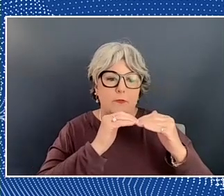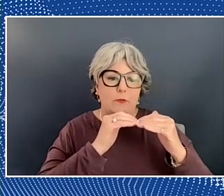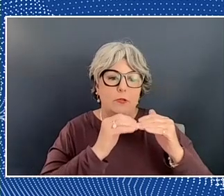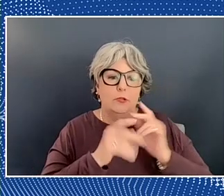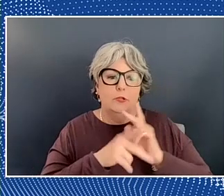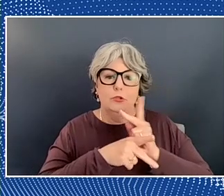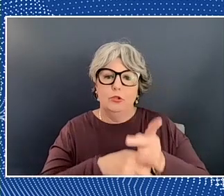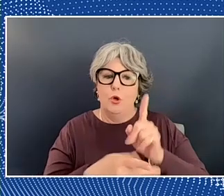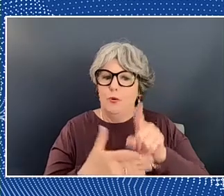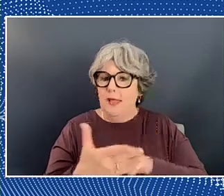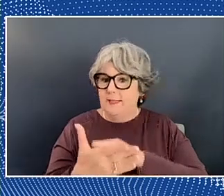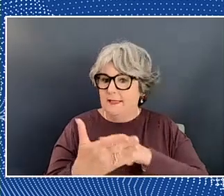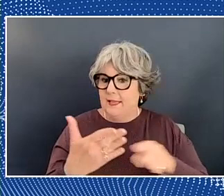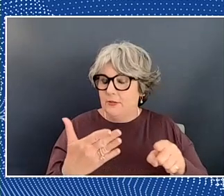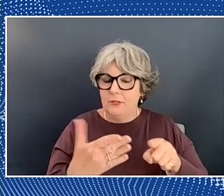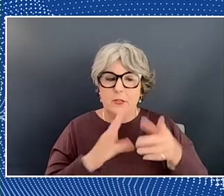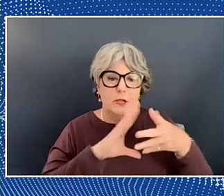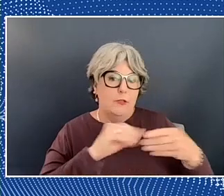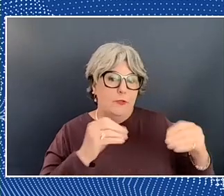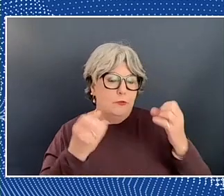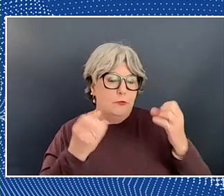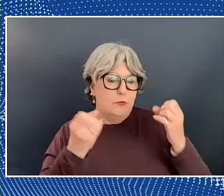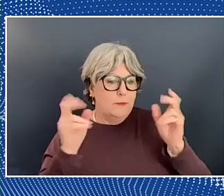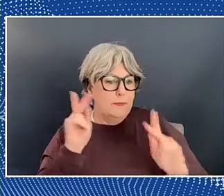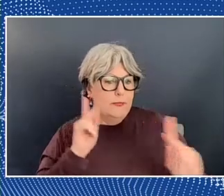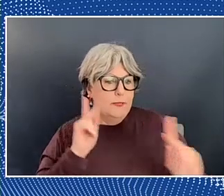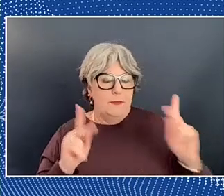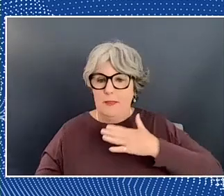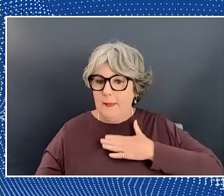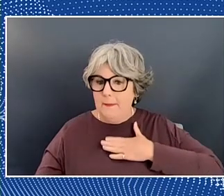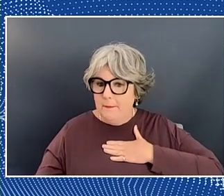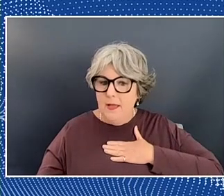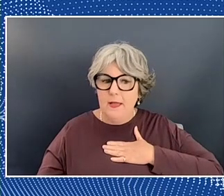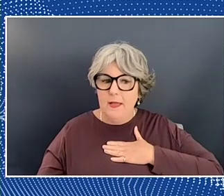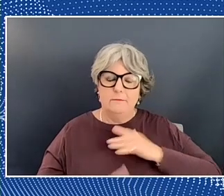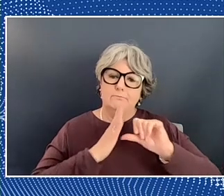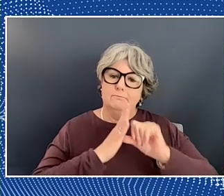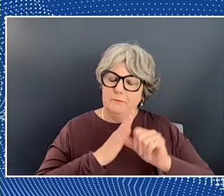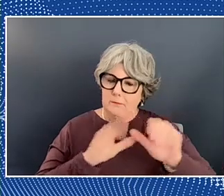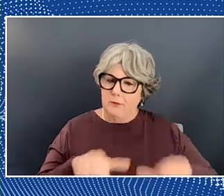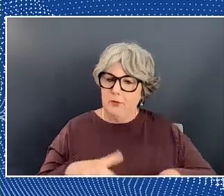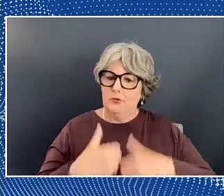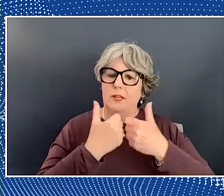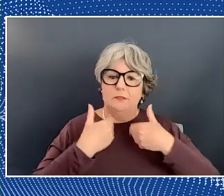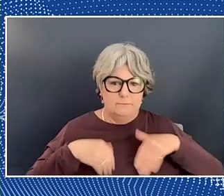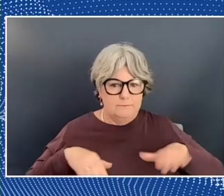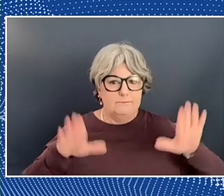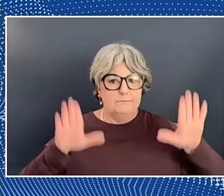The stories of countless individuals like mine, highlight the immense challenges and sacrifices made to access higher